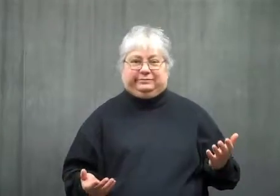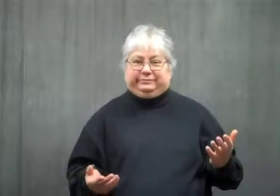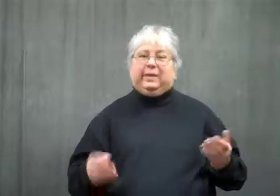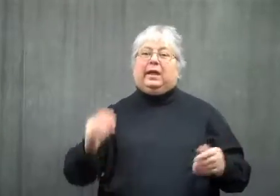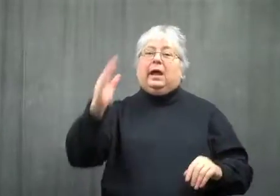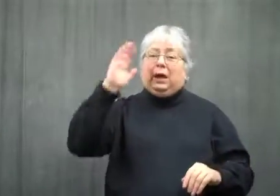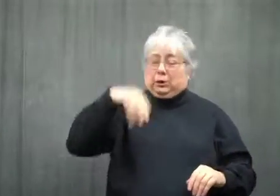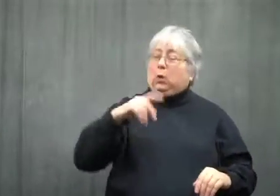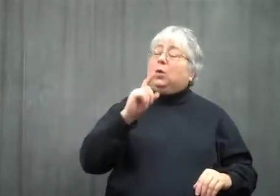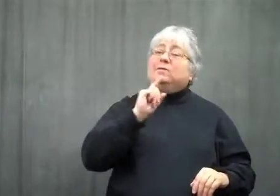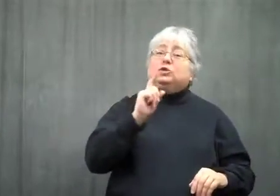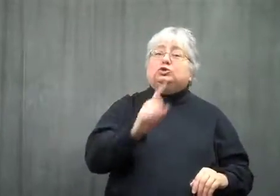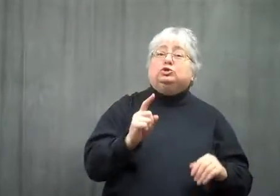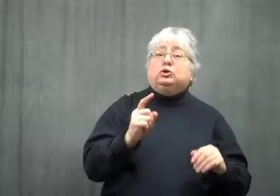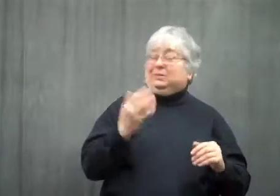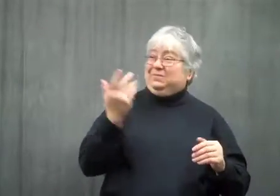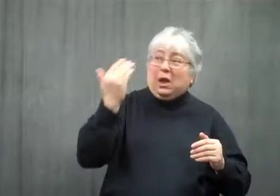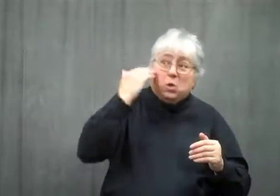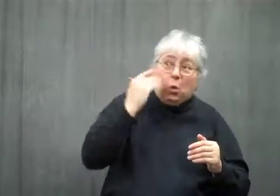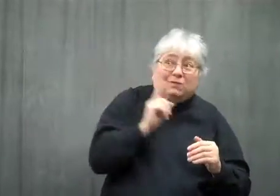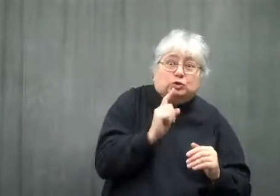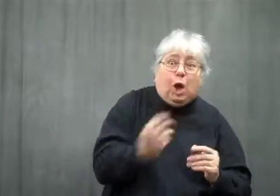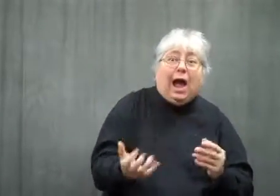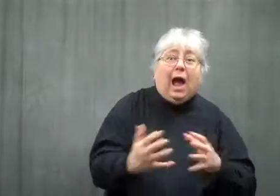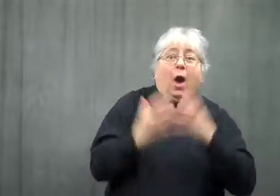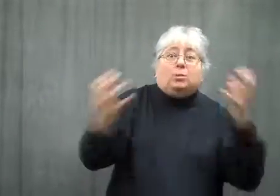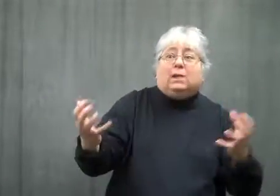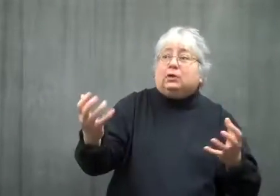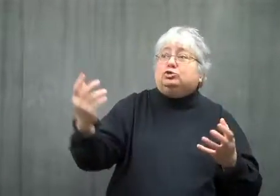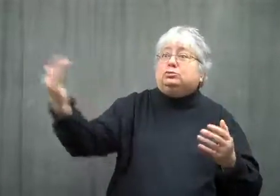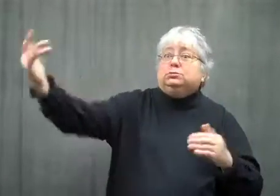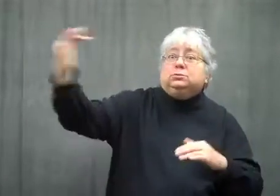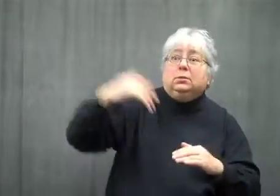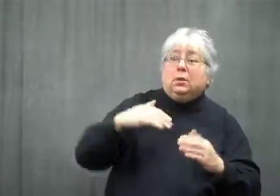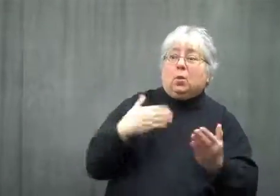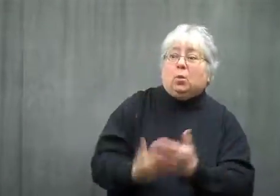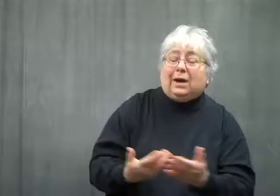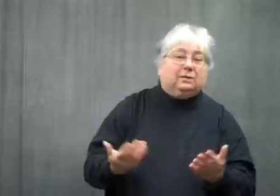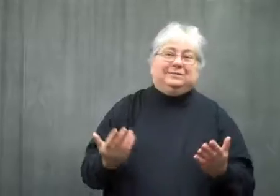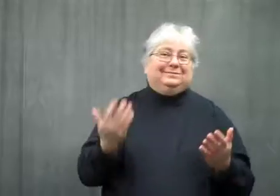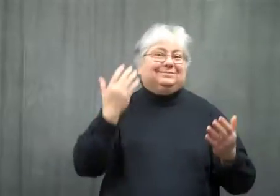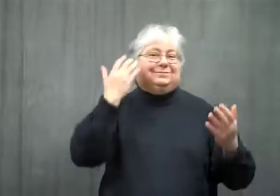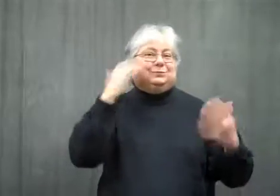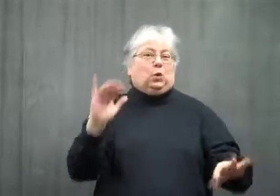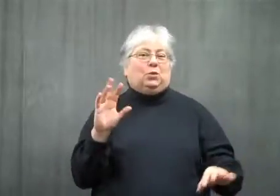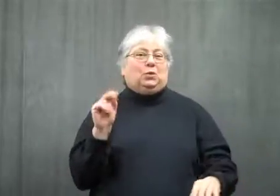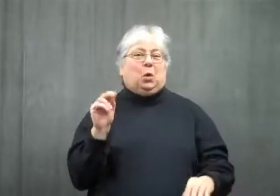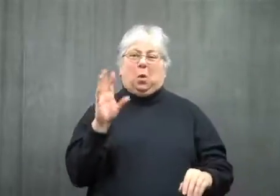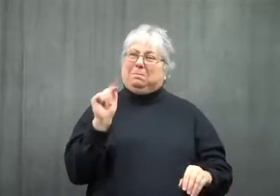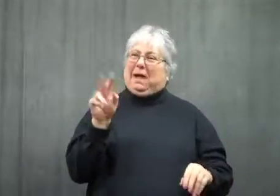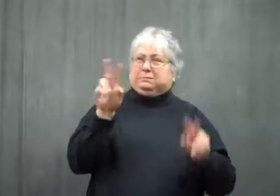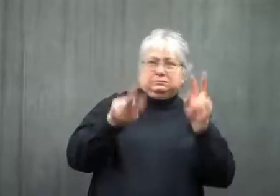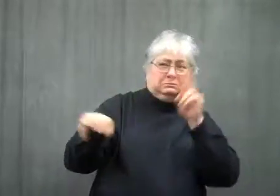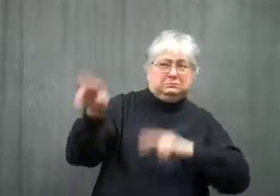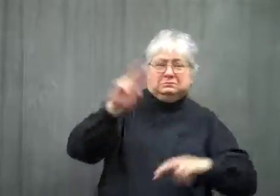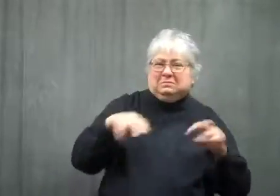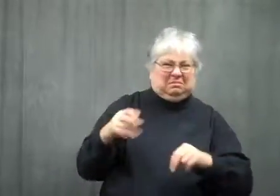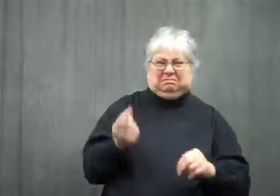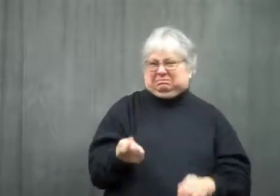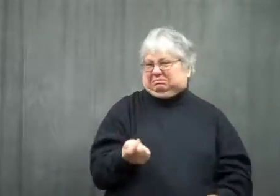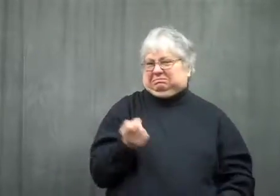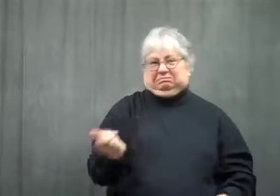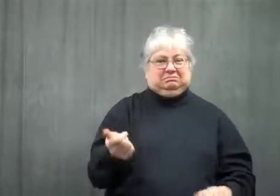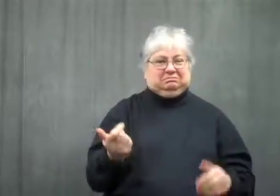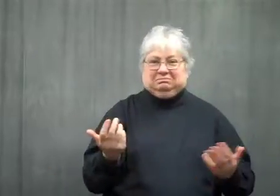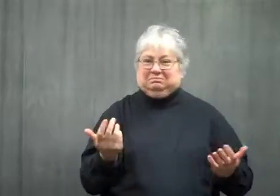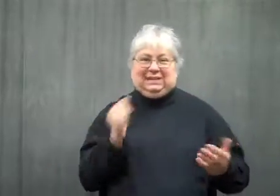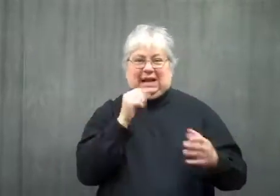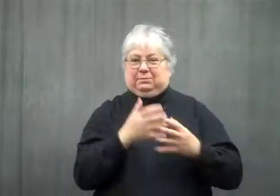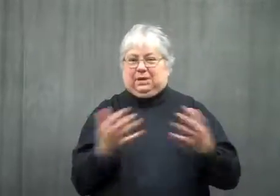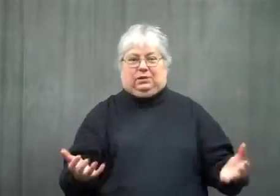There's no way to know exactly how much exposure there will be, but it won't be much.